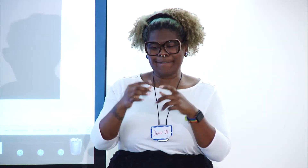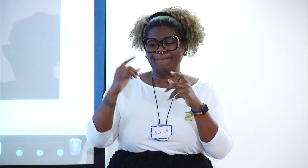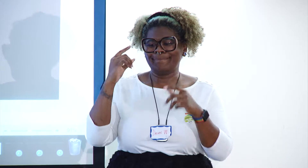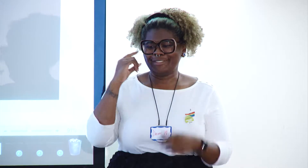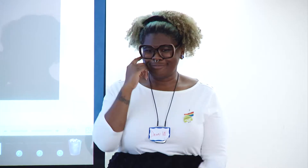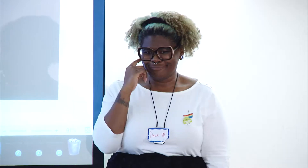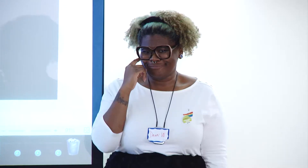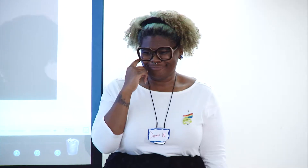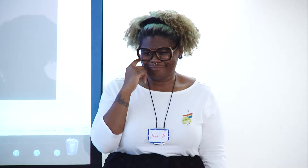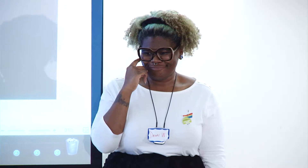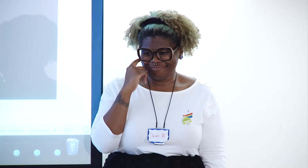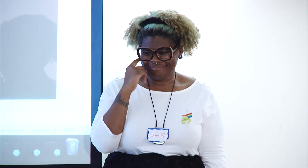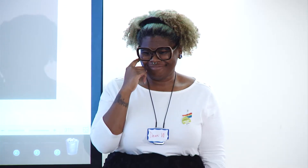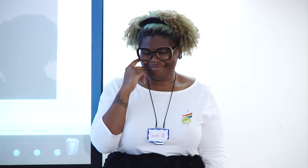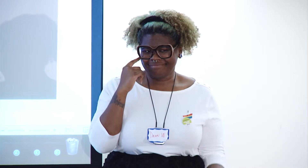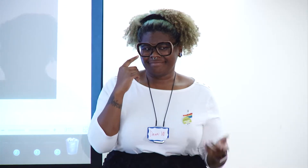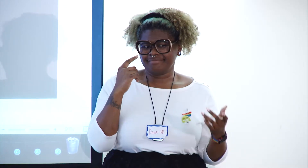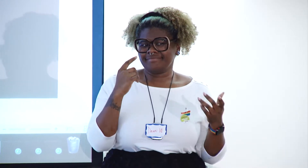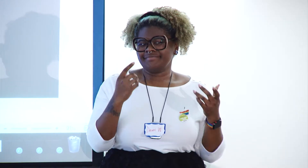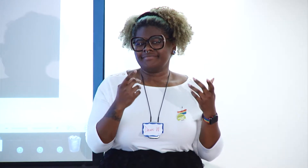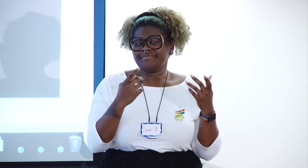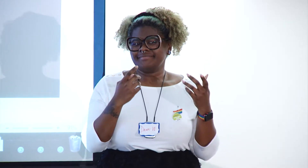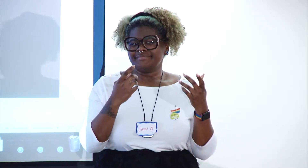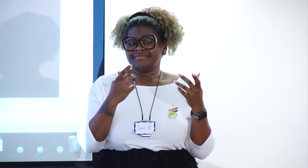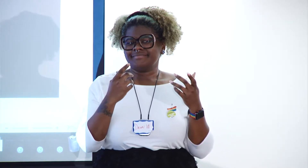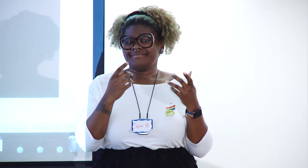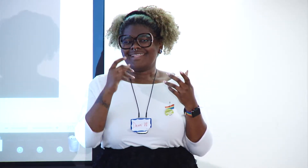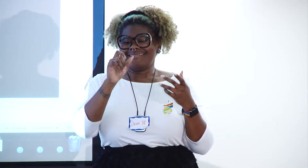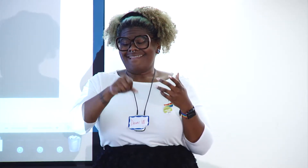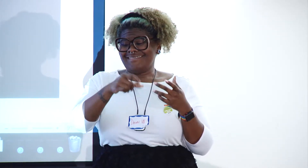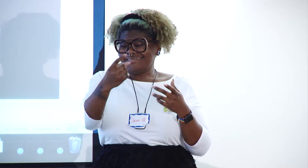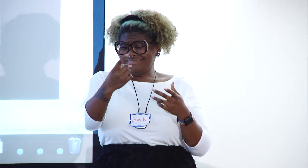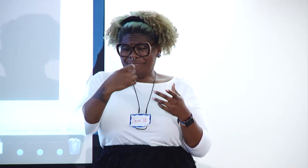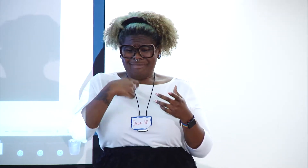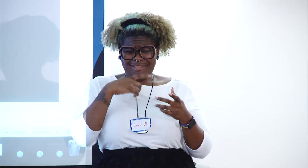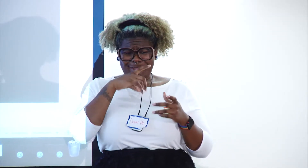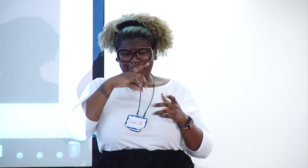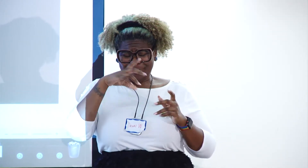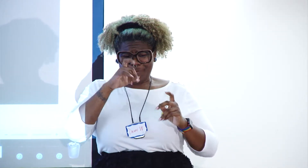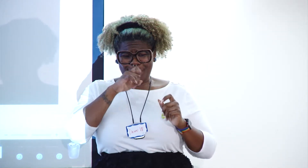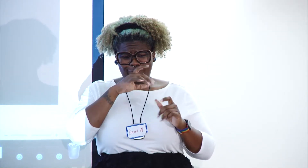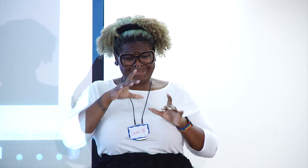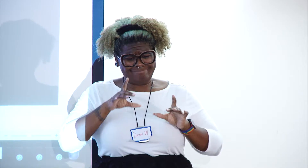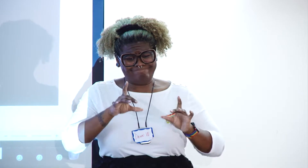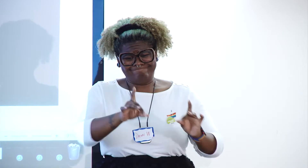of Gallaudet University is famous for saying, deaf people can do anything but hear.